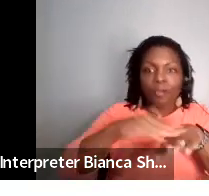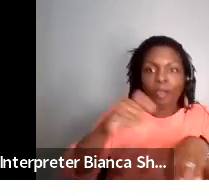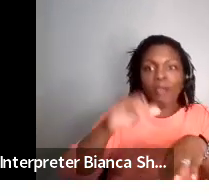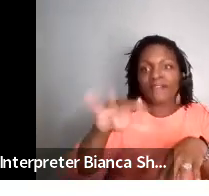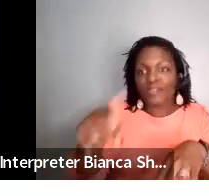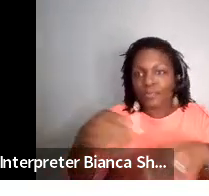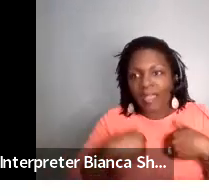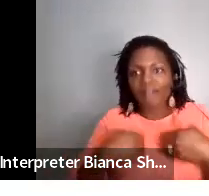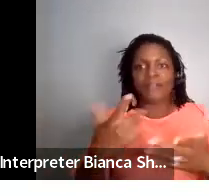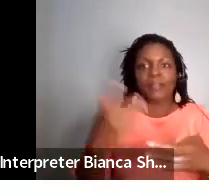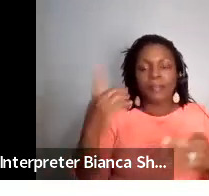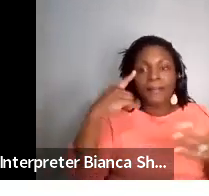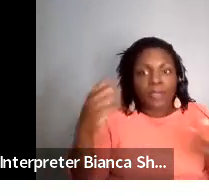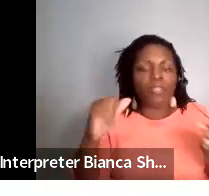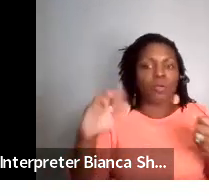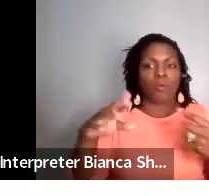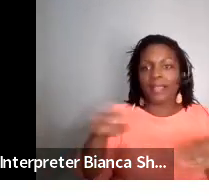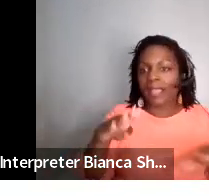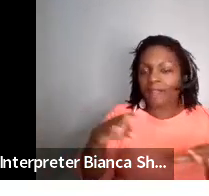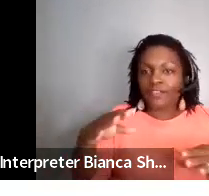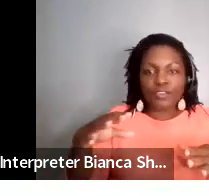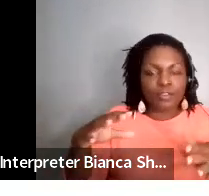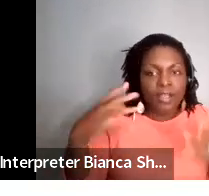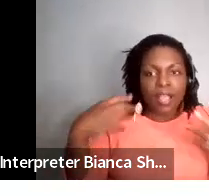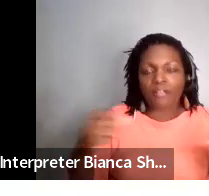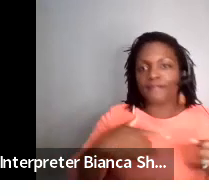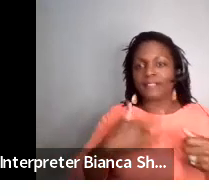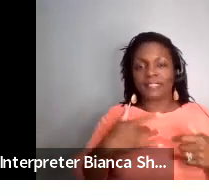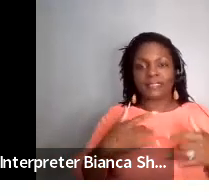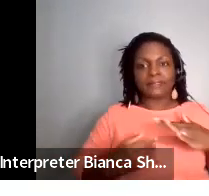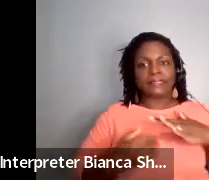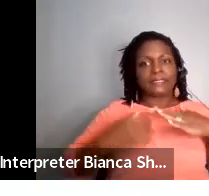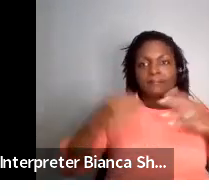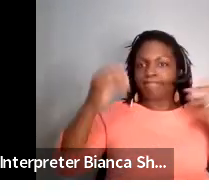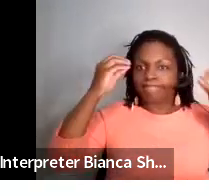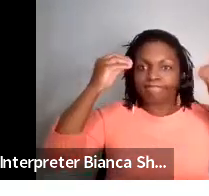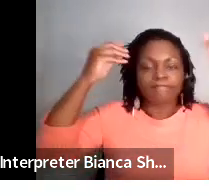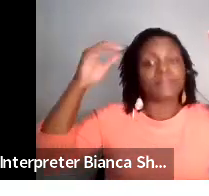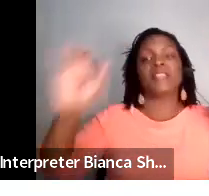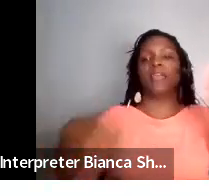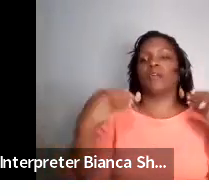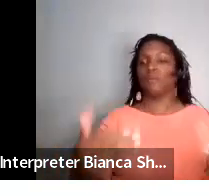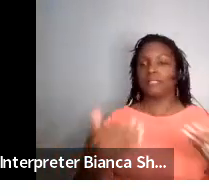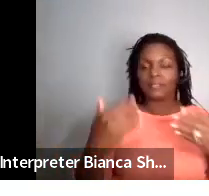mental health, a behavioral health crisis and spreading that word and making sure it becomes embedded in everyone's brains just as much as 9.